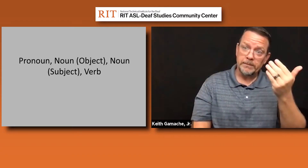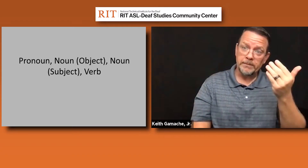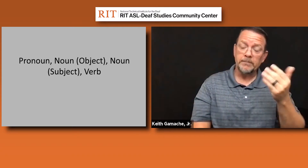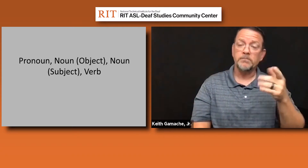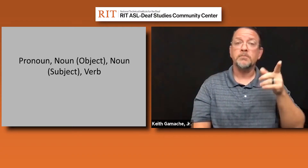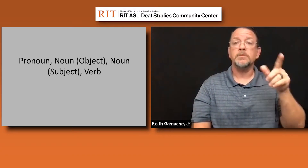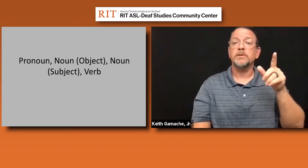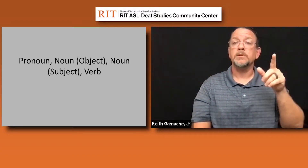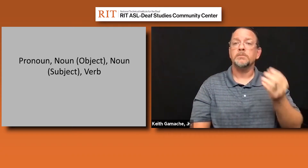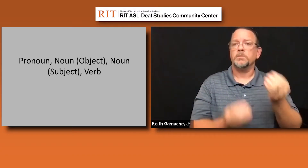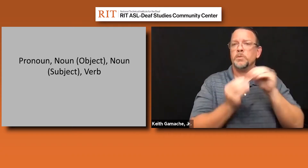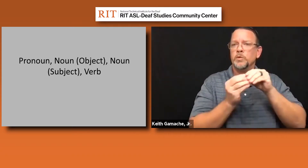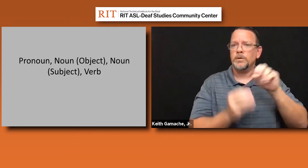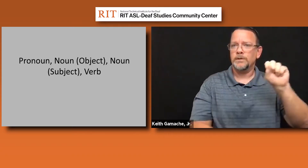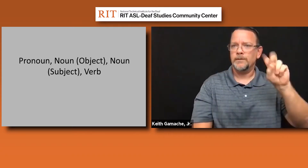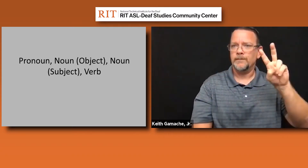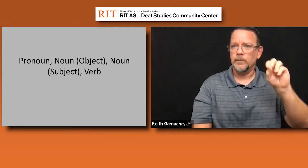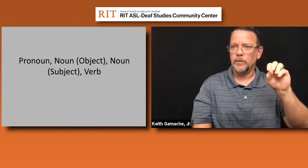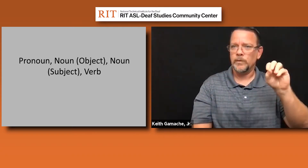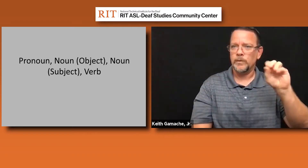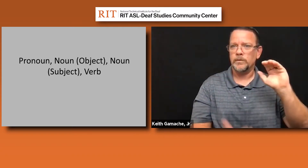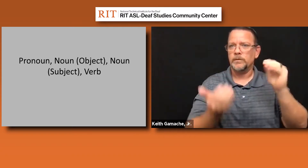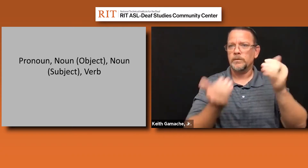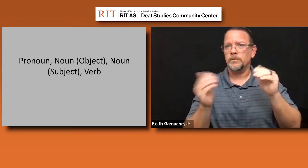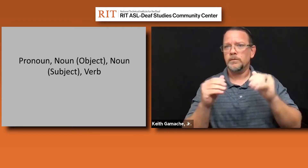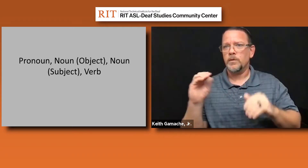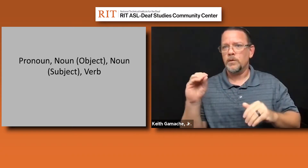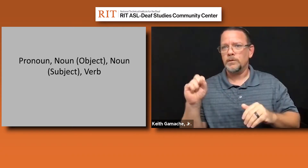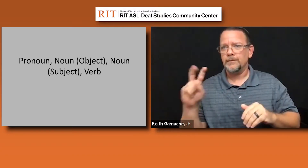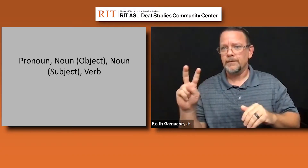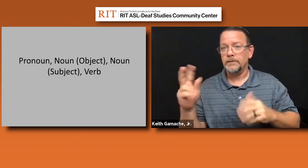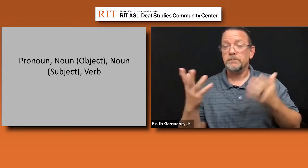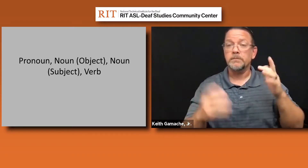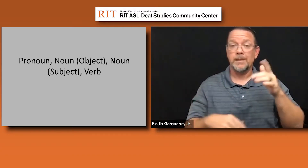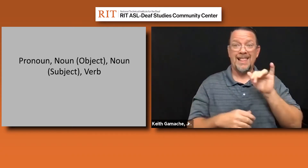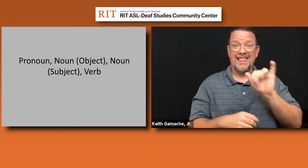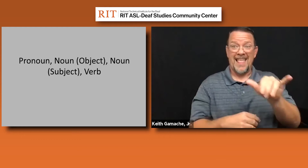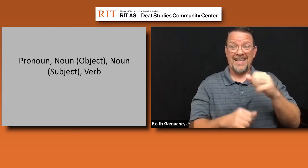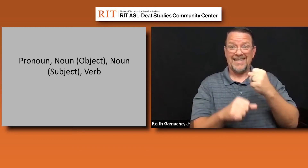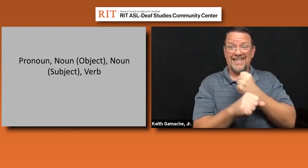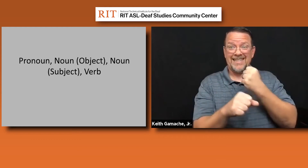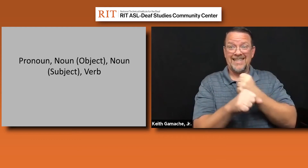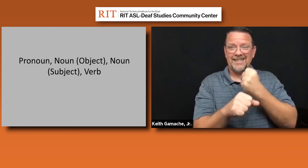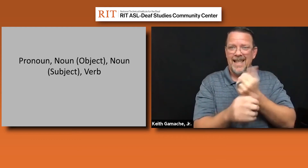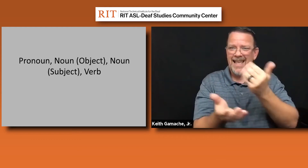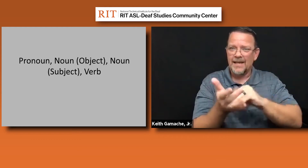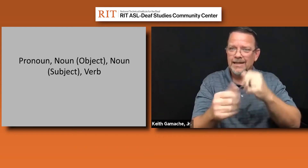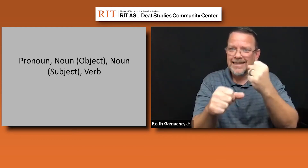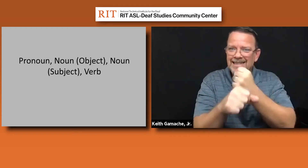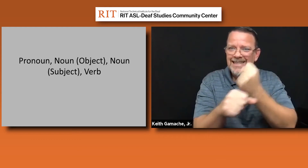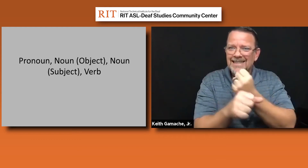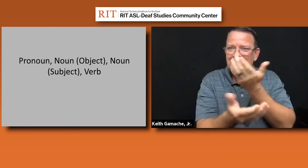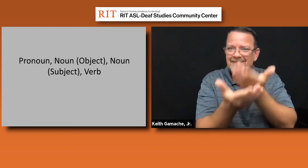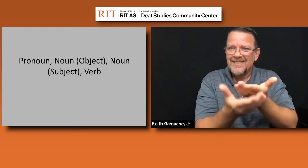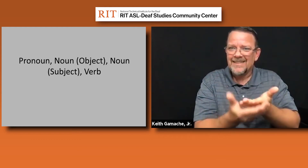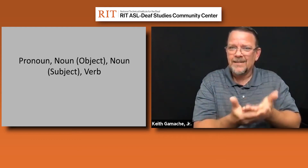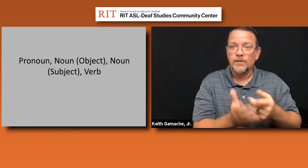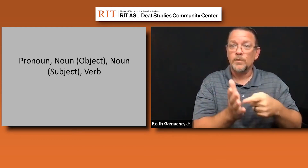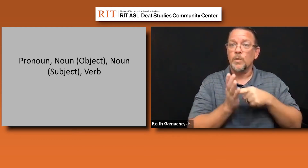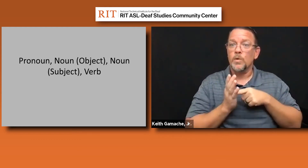there are both types of sentences. In fact, 4 out of the 5 and subject-verb-object. and the statistics is showing us